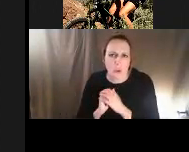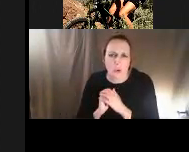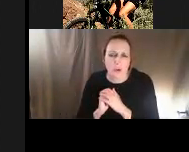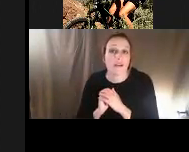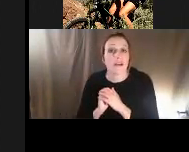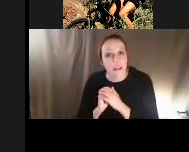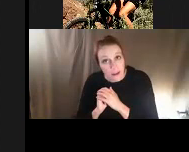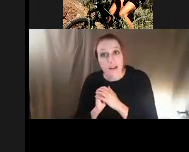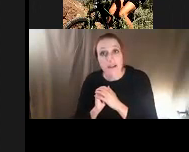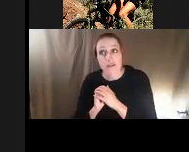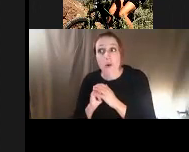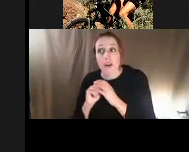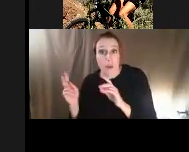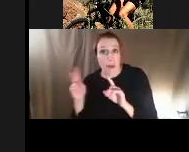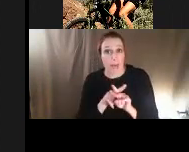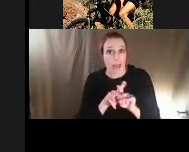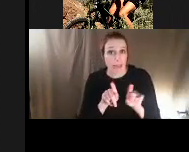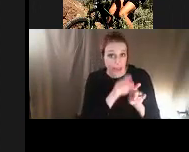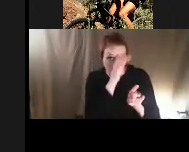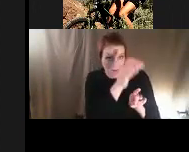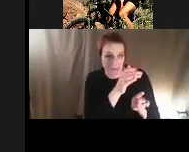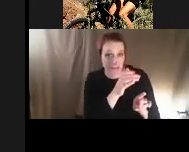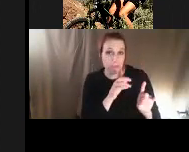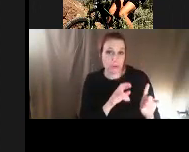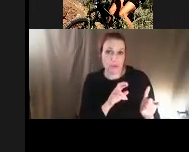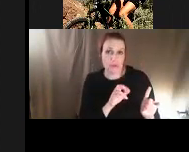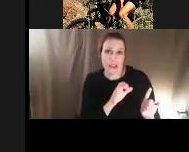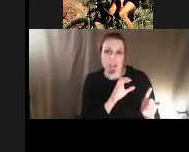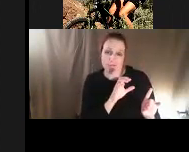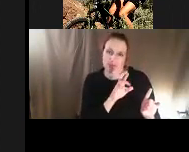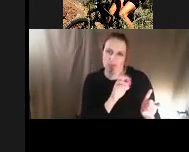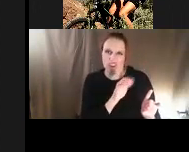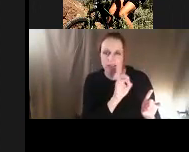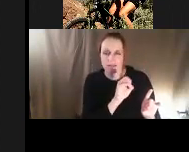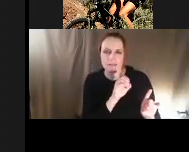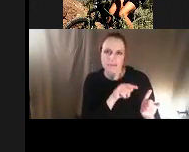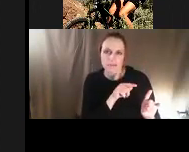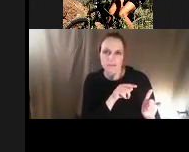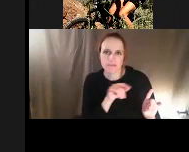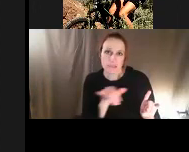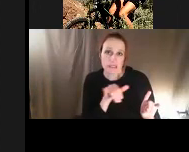might not be as familiar. The last few months I've had...